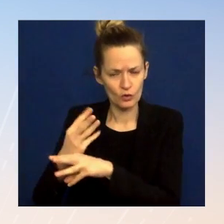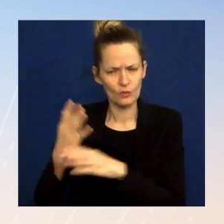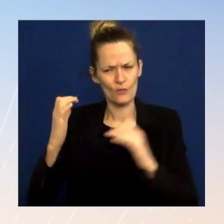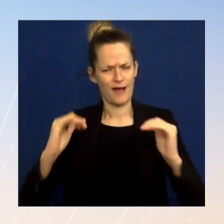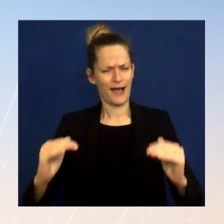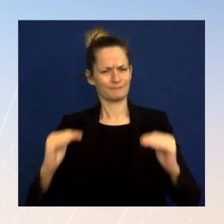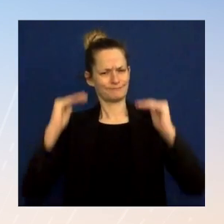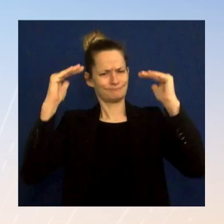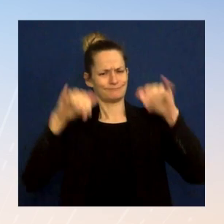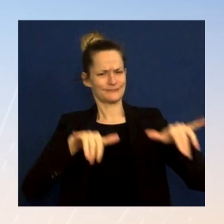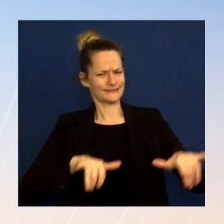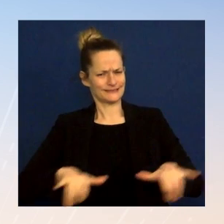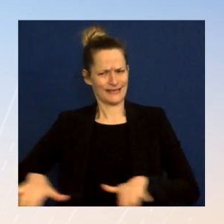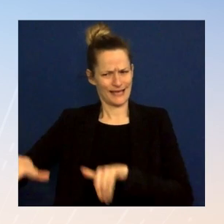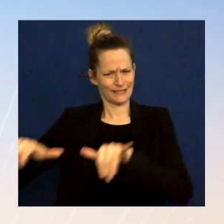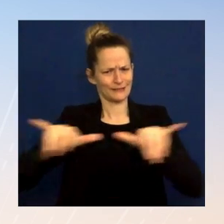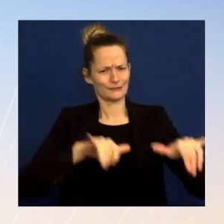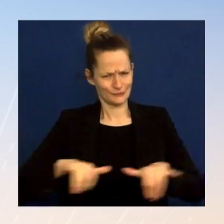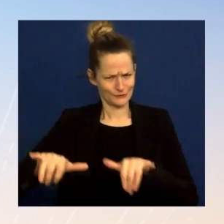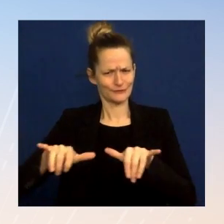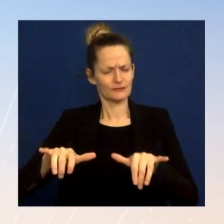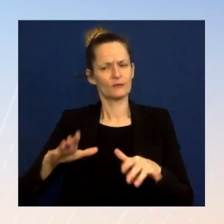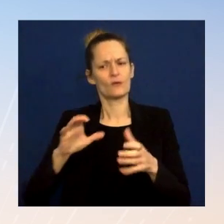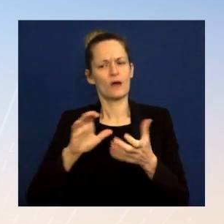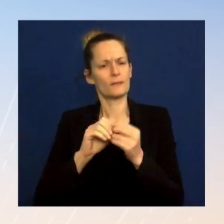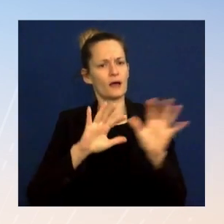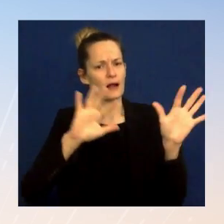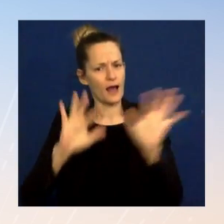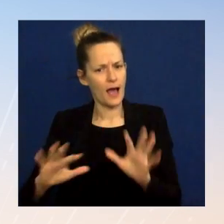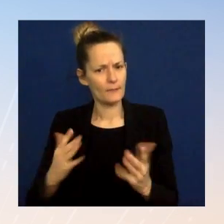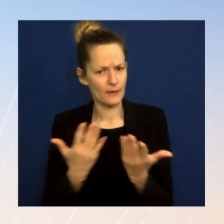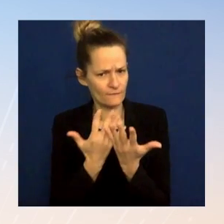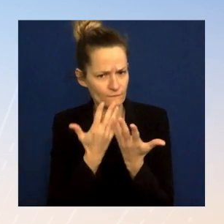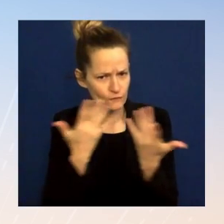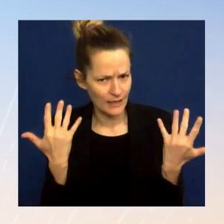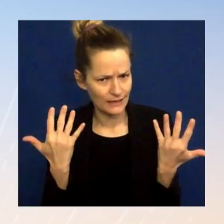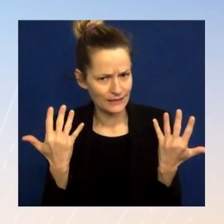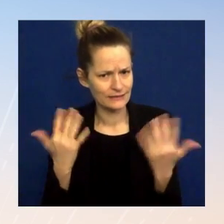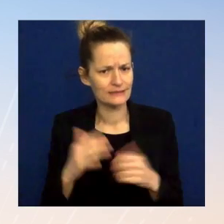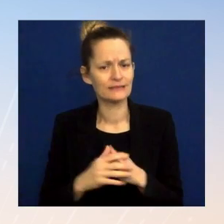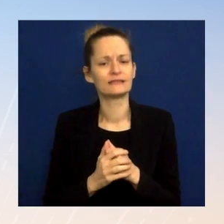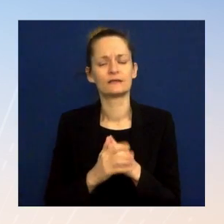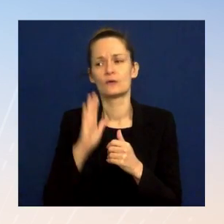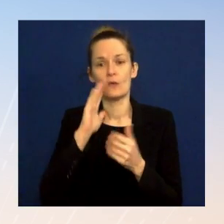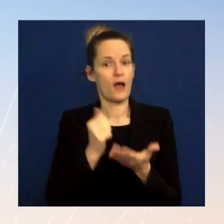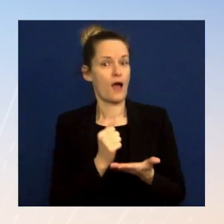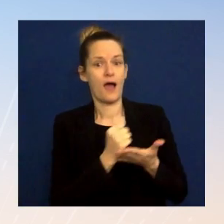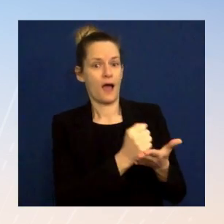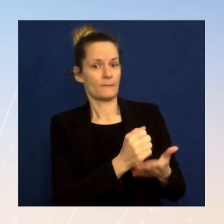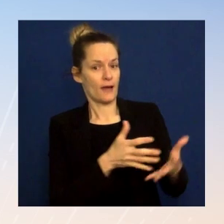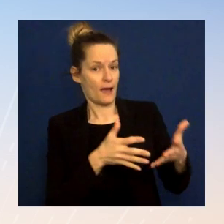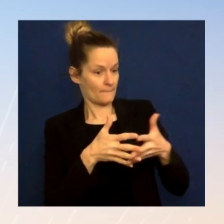can help American firms and American workers compete globally on every aspect of infrastructure, from physical to digital to health.